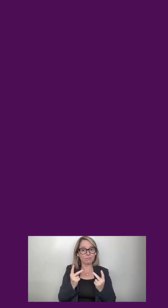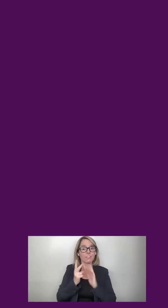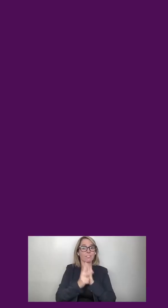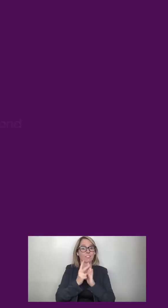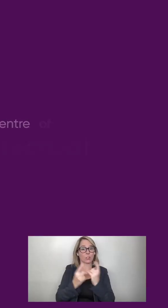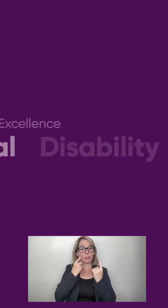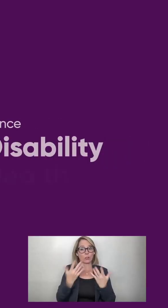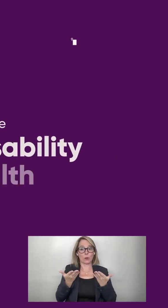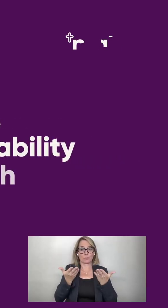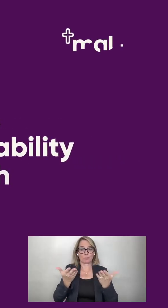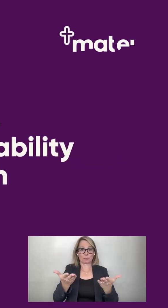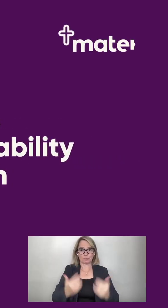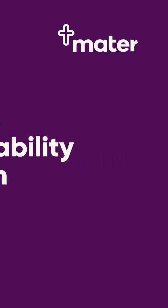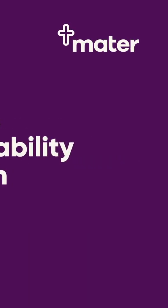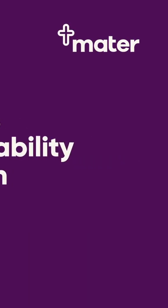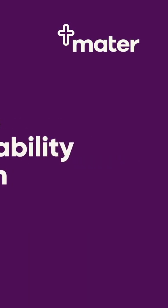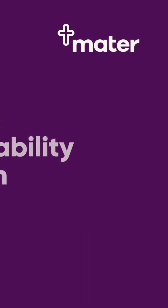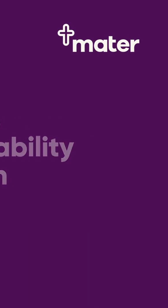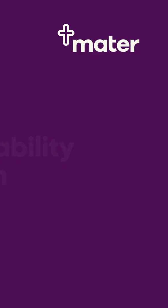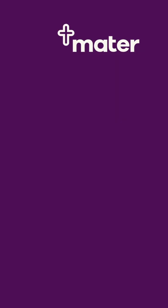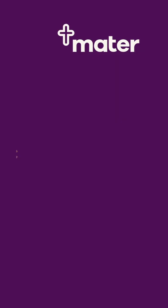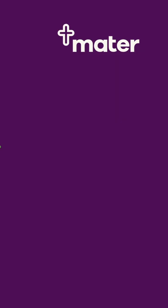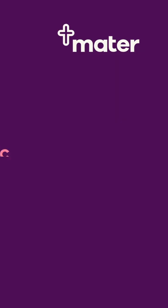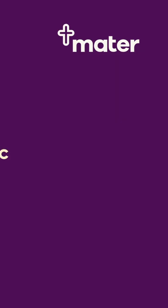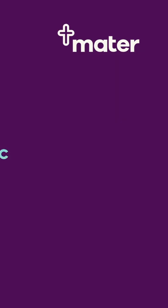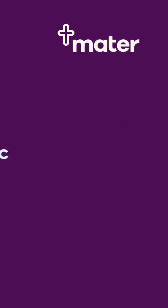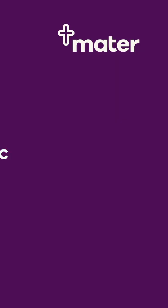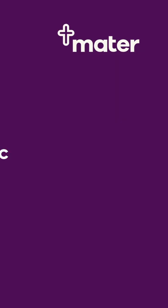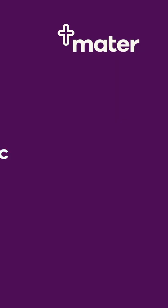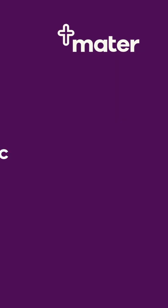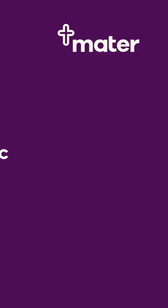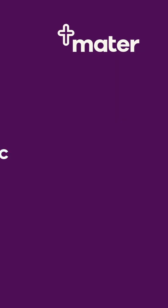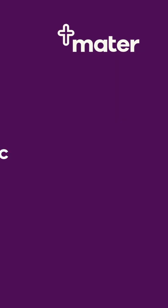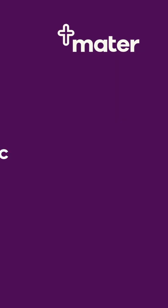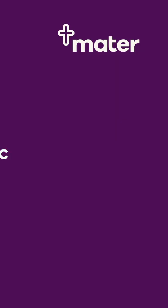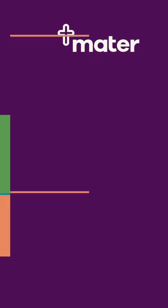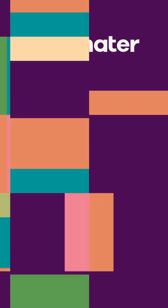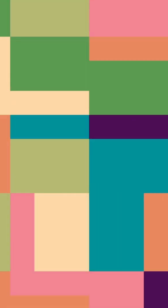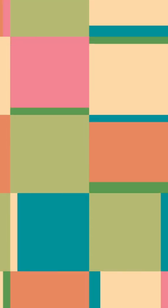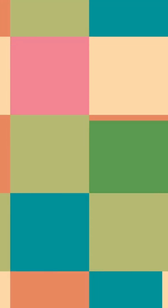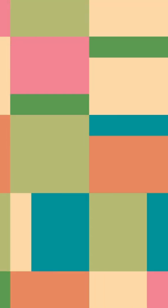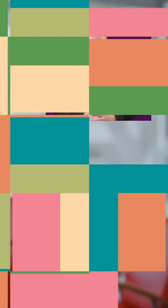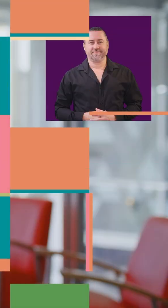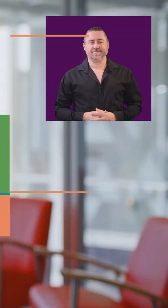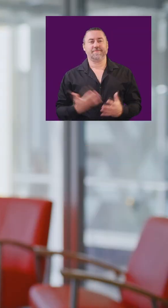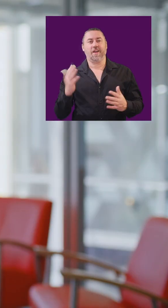[on video]